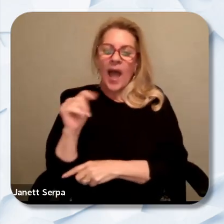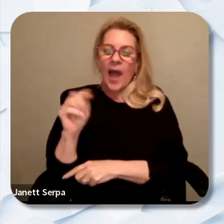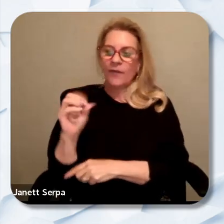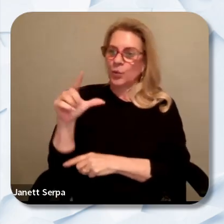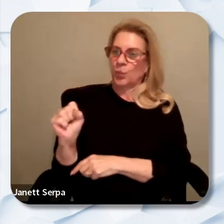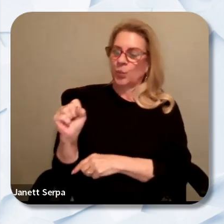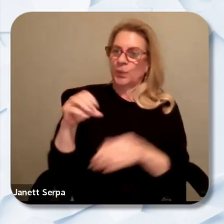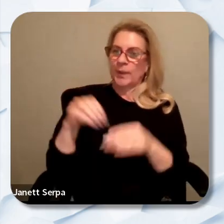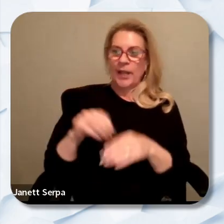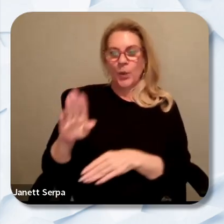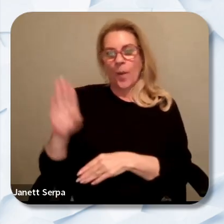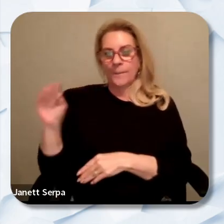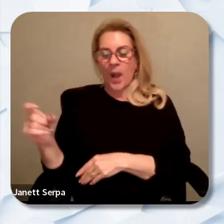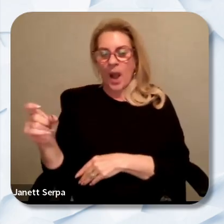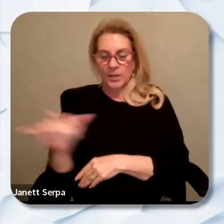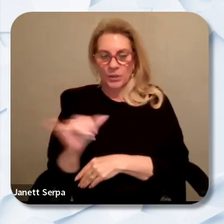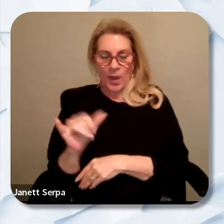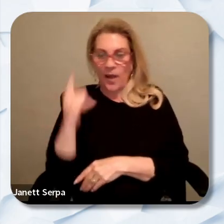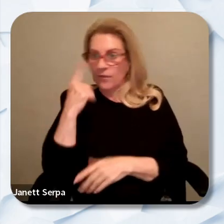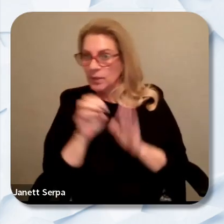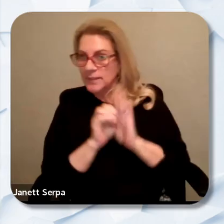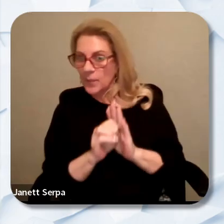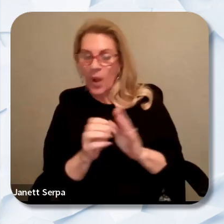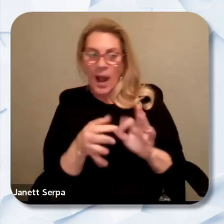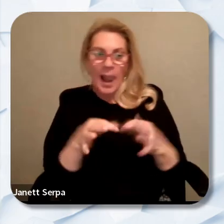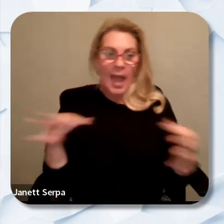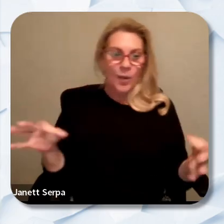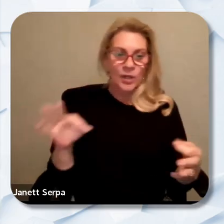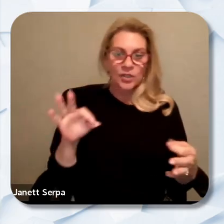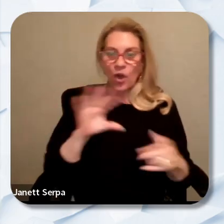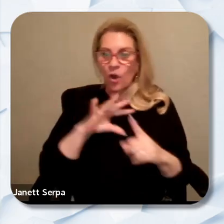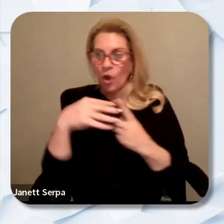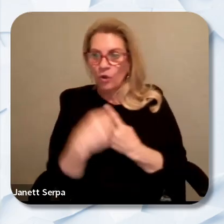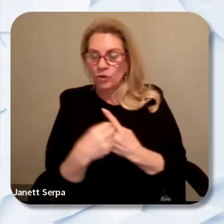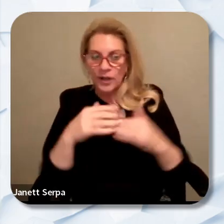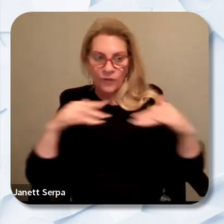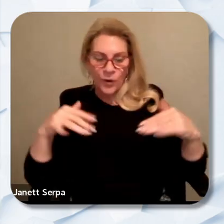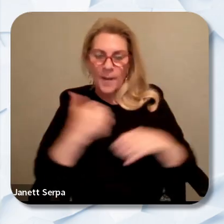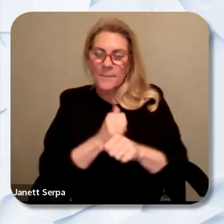for this as well. So for example language and cultural diversity. Make an effort to correctly